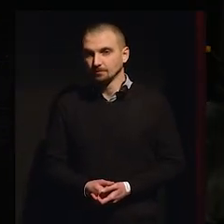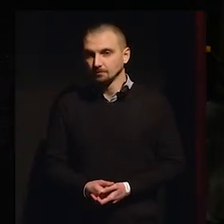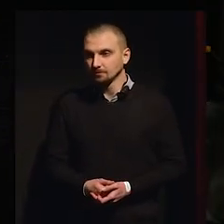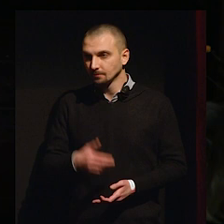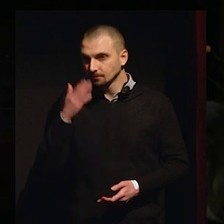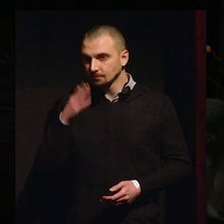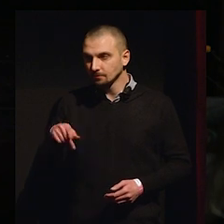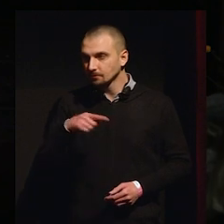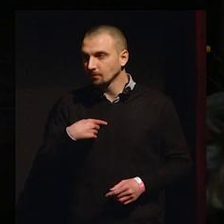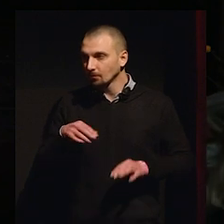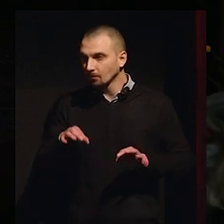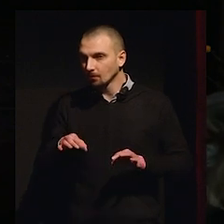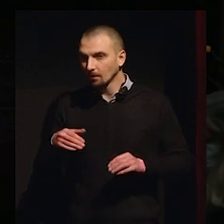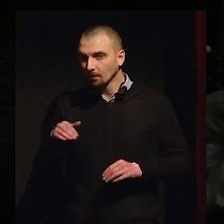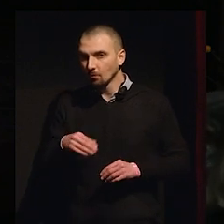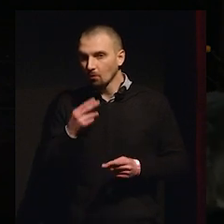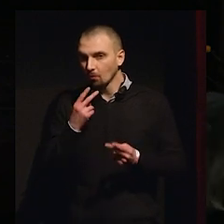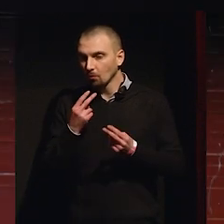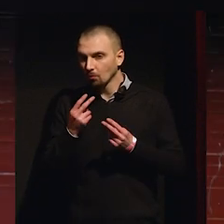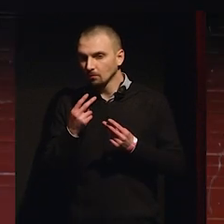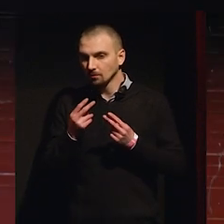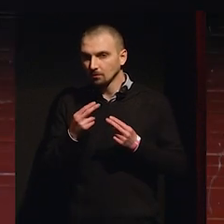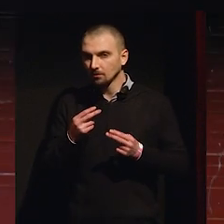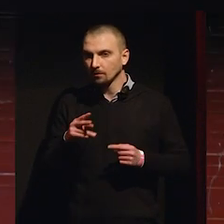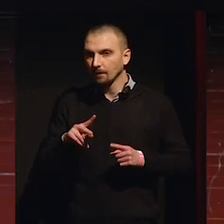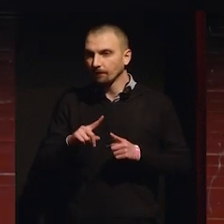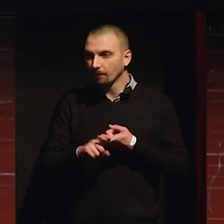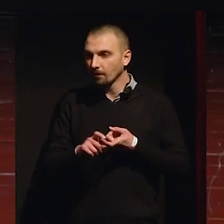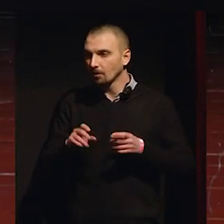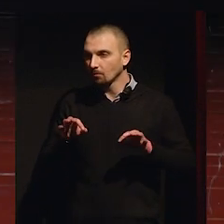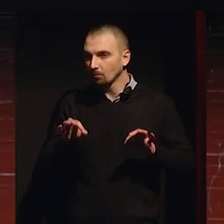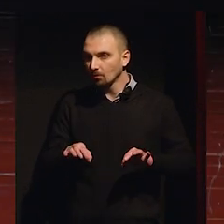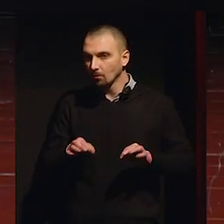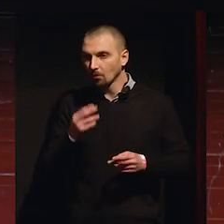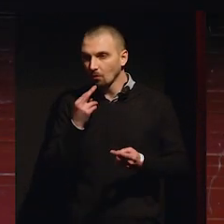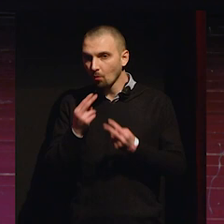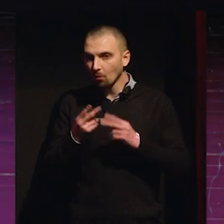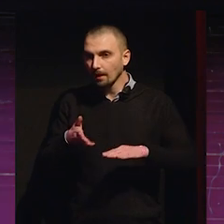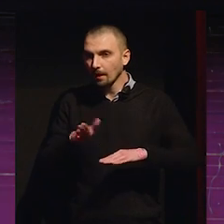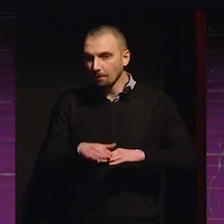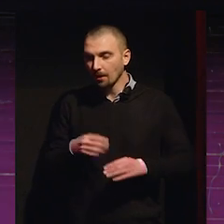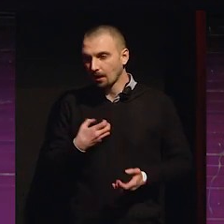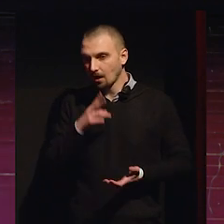Today, I came here to talk about autism. When I decided to give a speech,